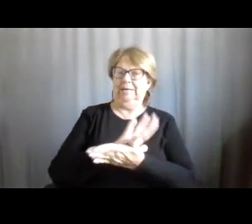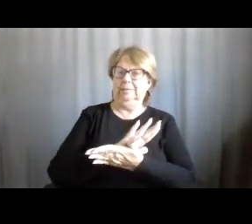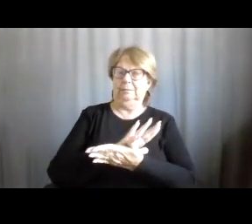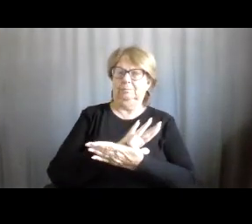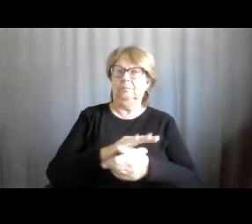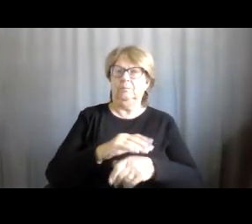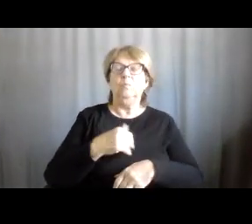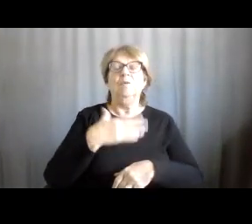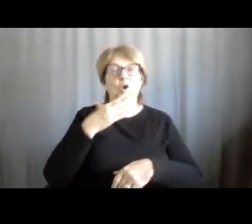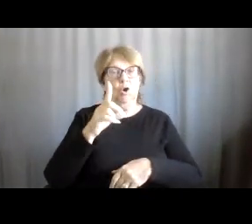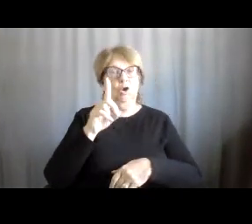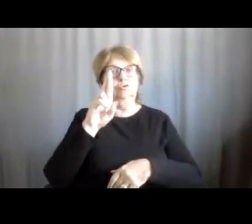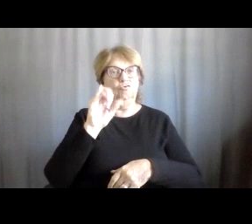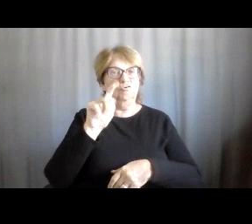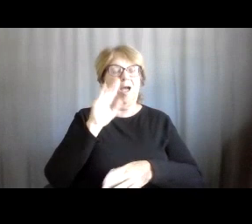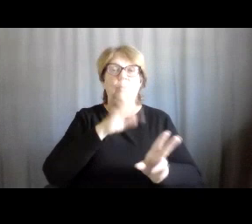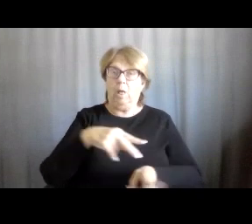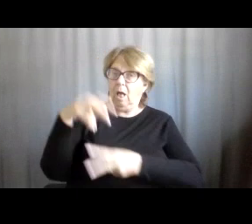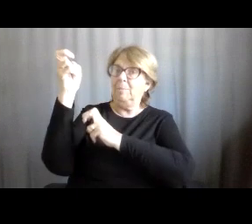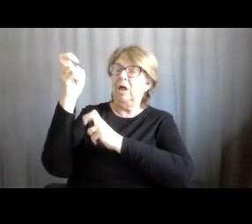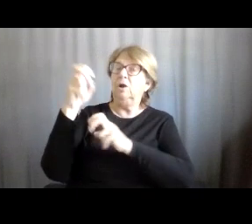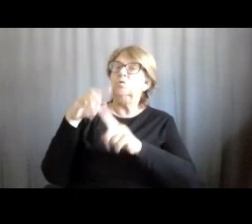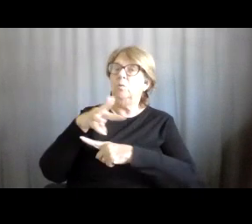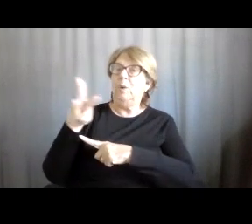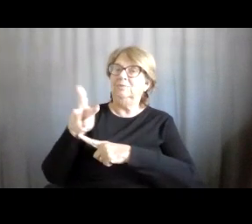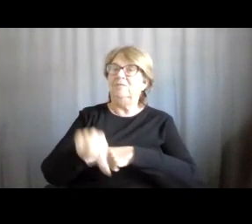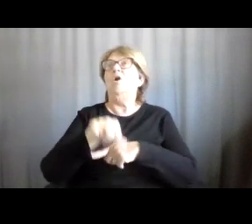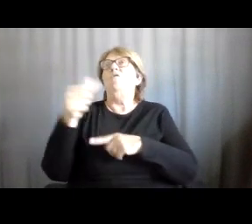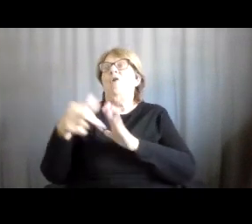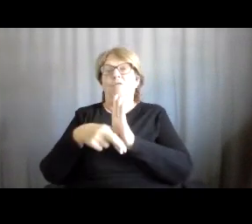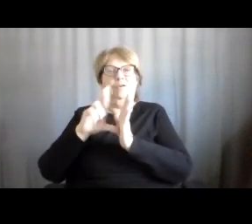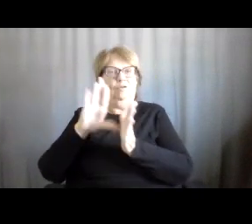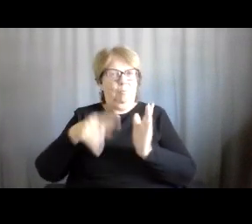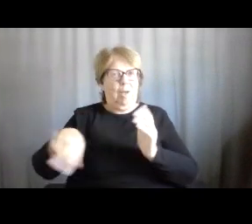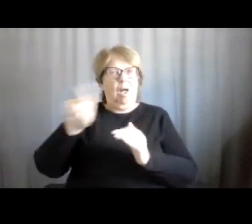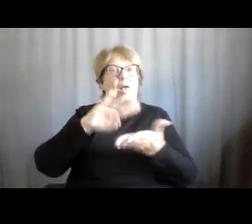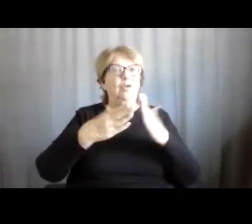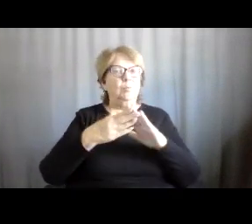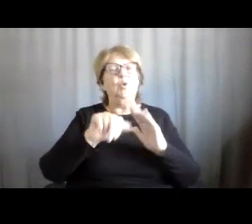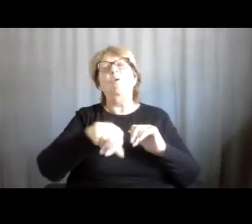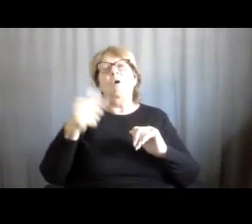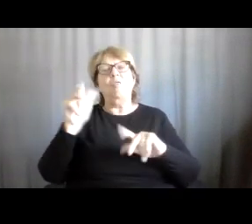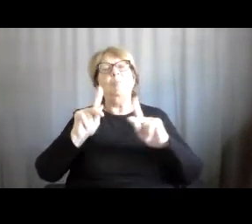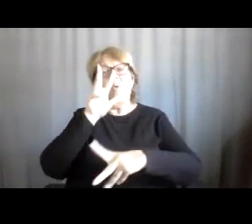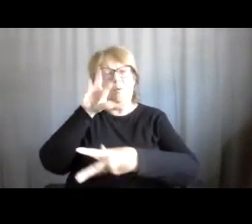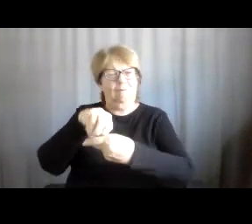we'll upload it back onto our website for another review by the community and other stakeholders.